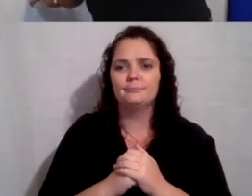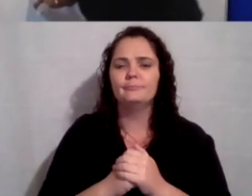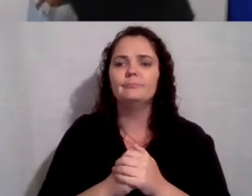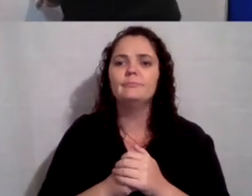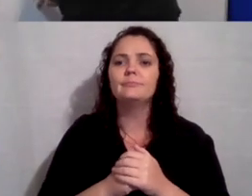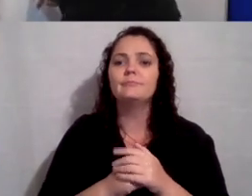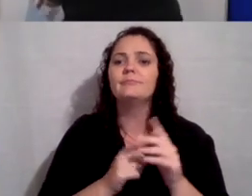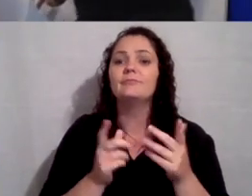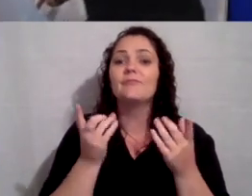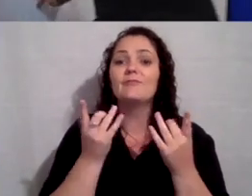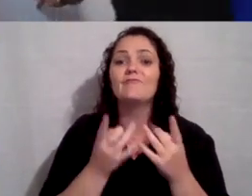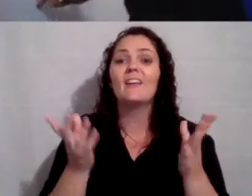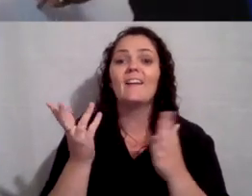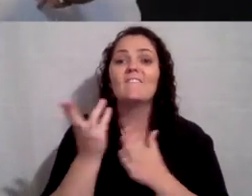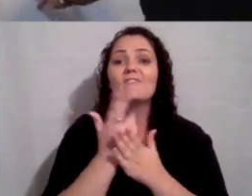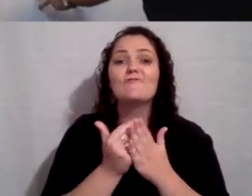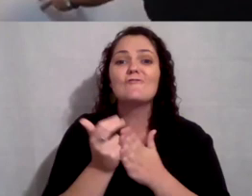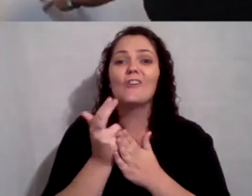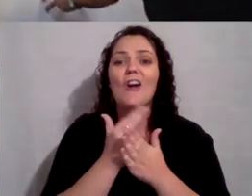And when you're all ready to draw you should have a nice